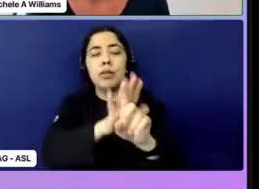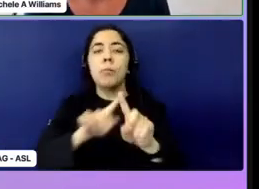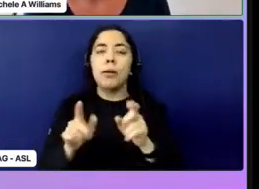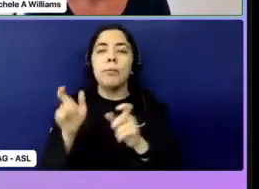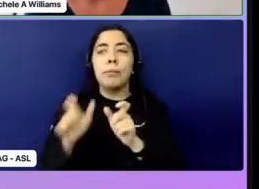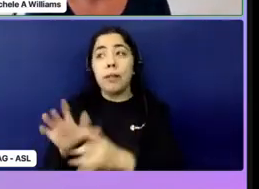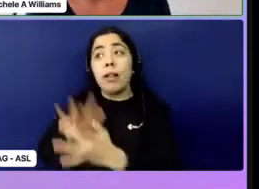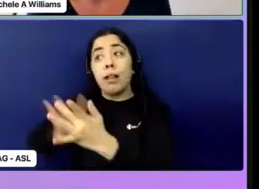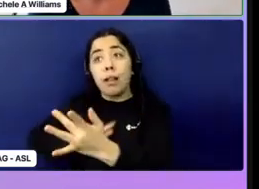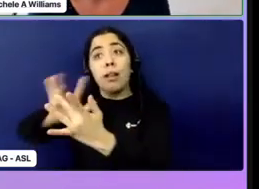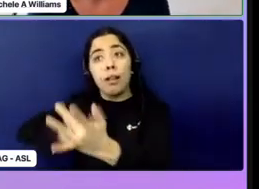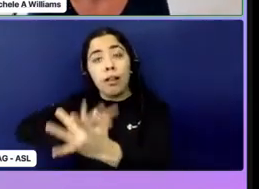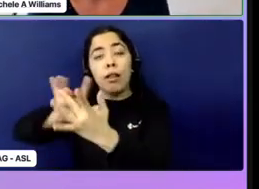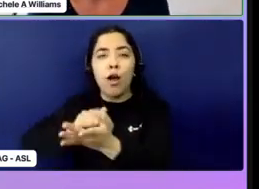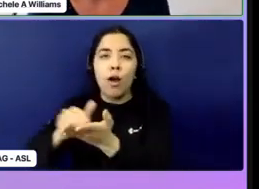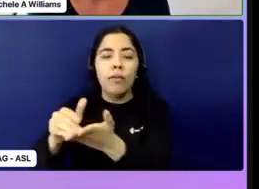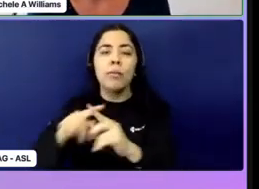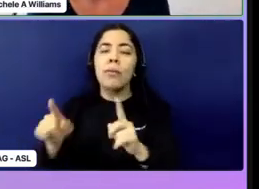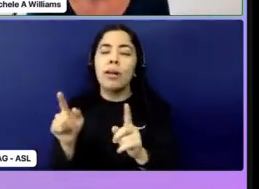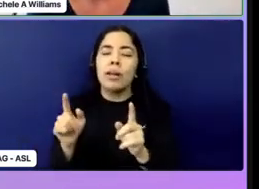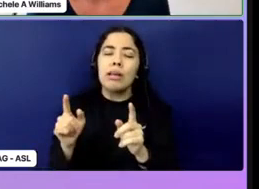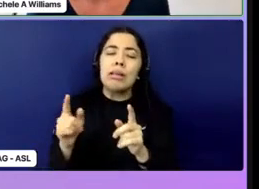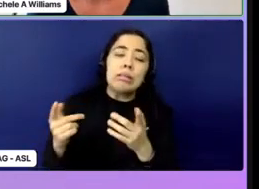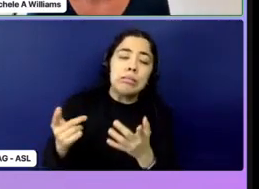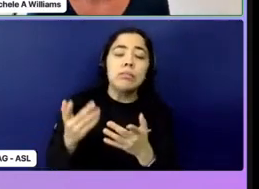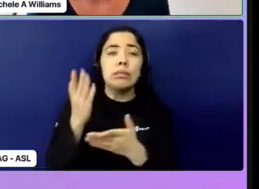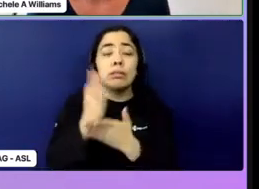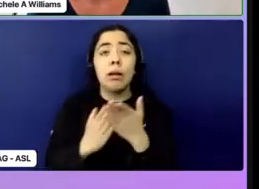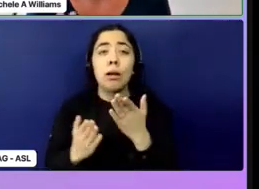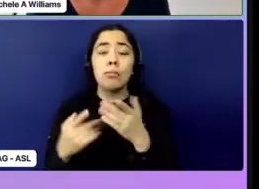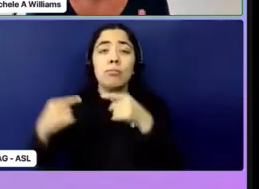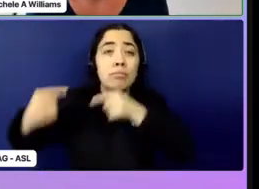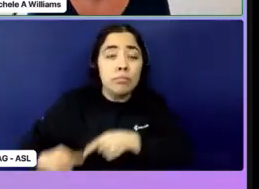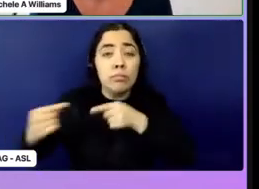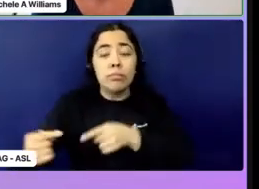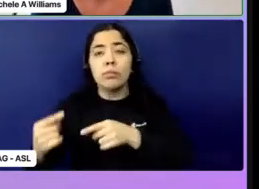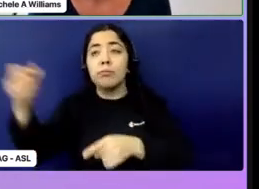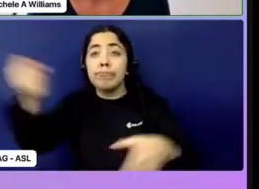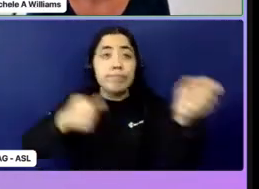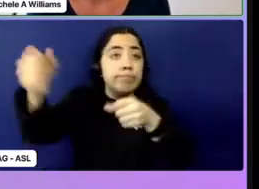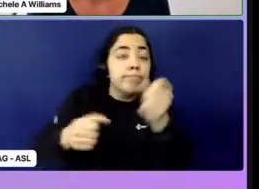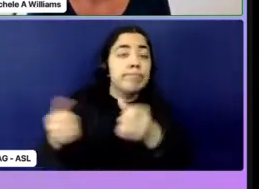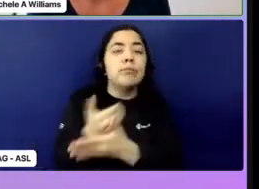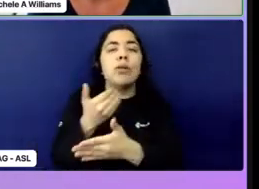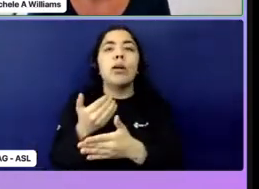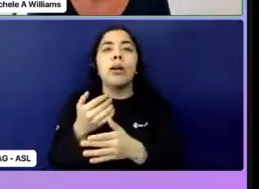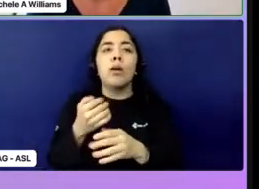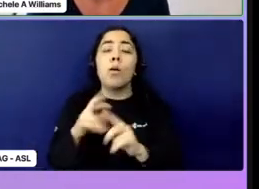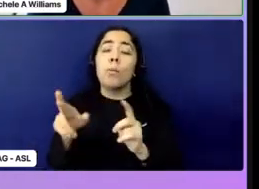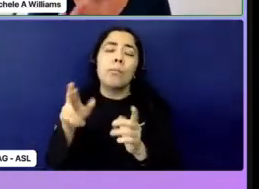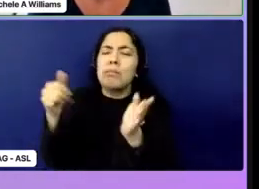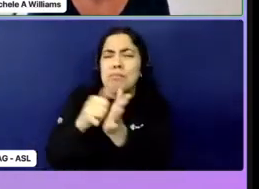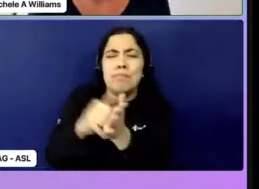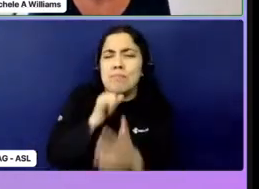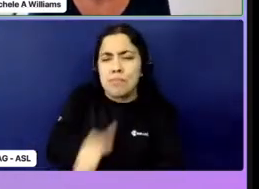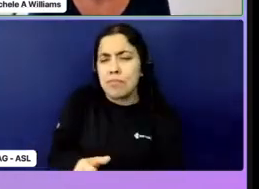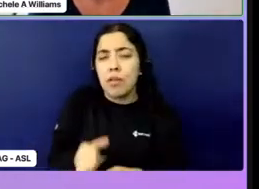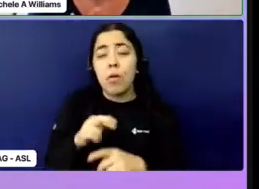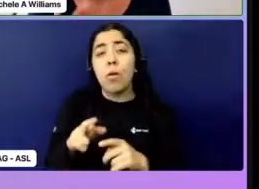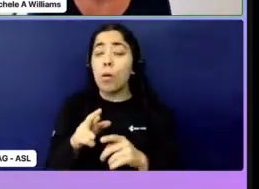that. And also, there are obviously the disability organizations, but they get hit up a lot. So, it can be